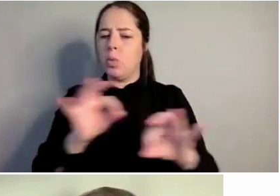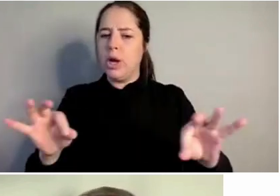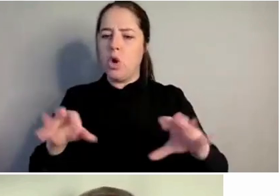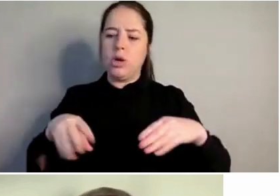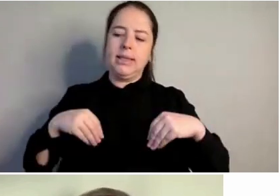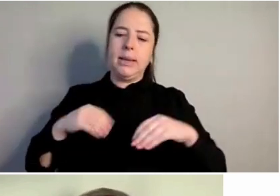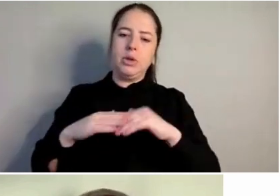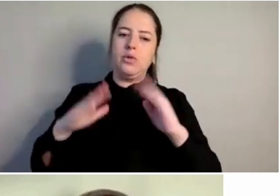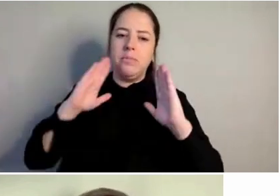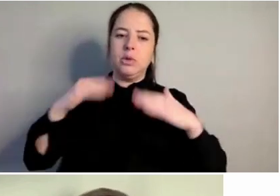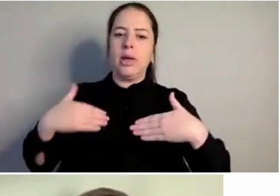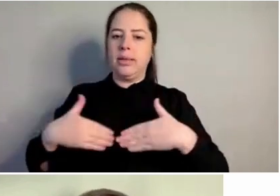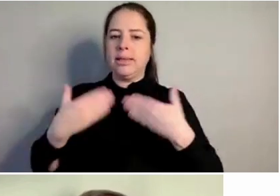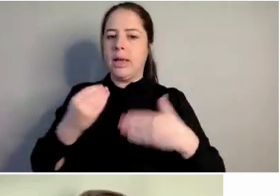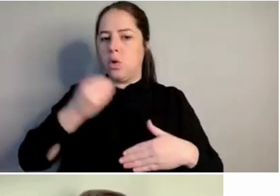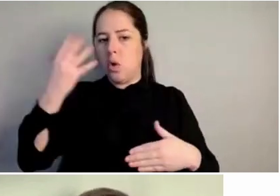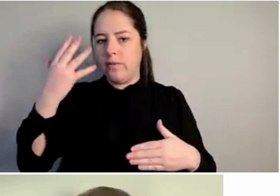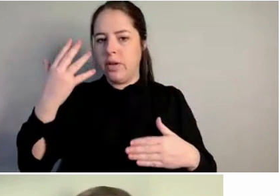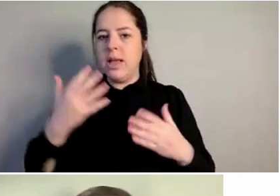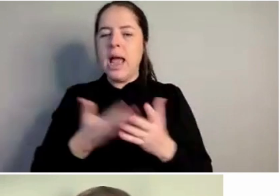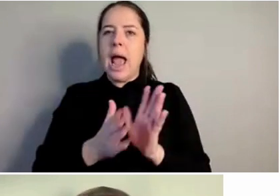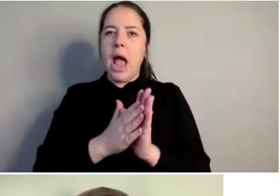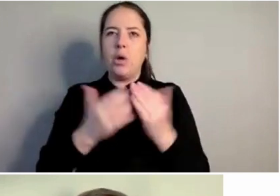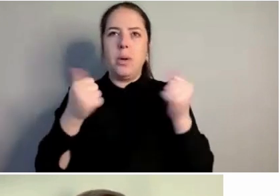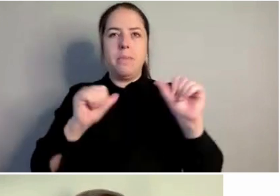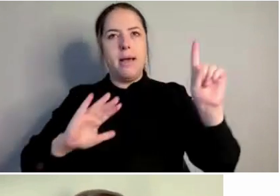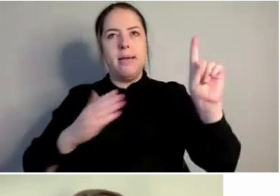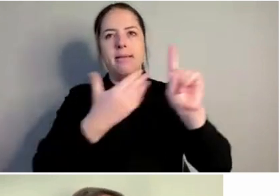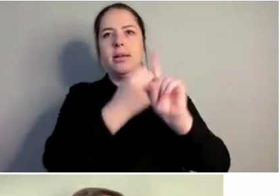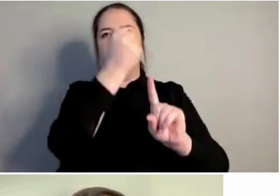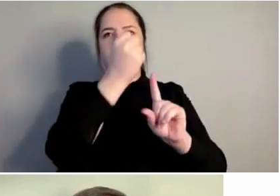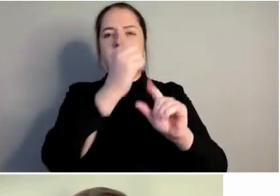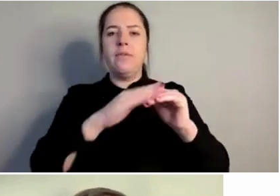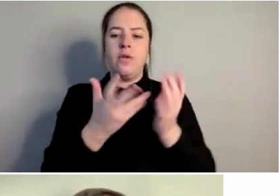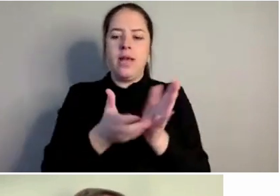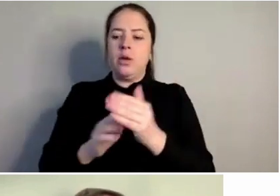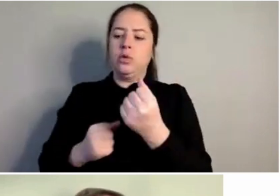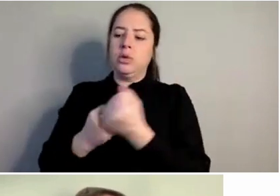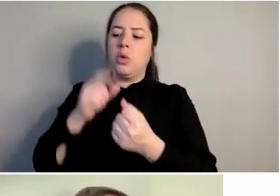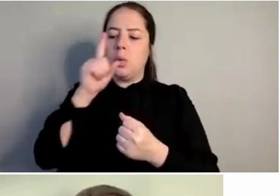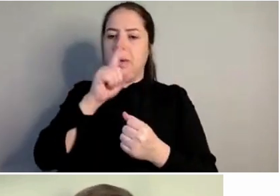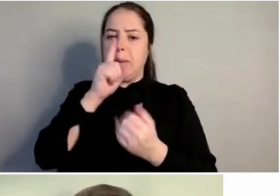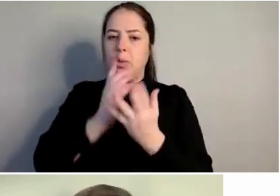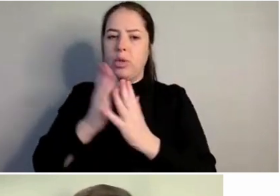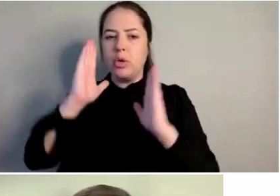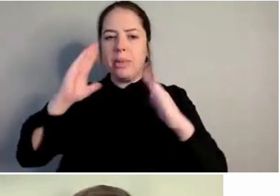How do we say yes, that's part of what supporting people through tough times,